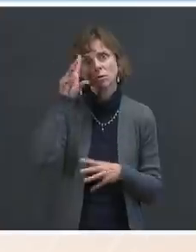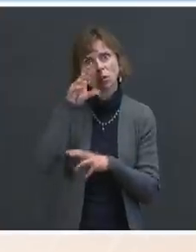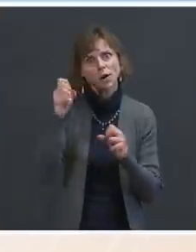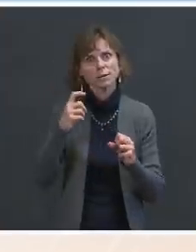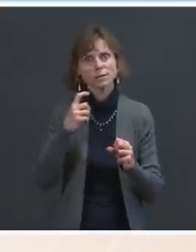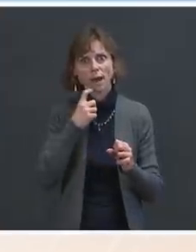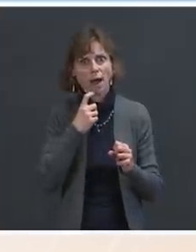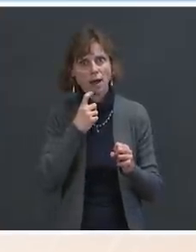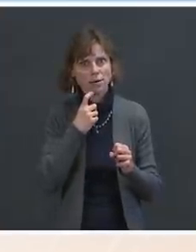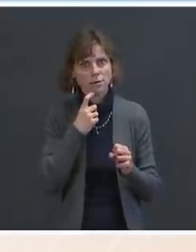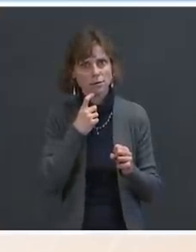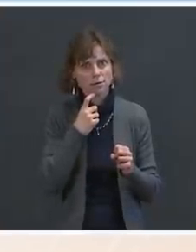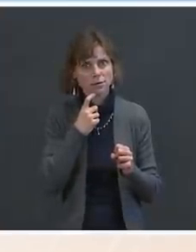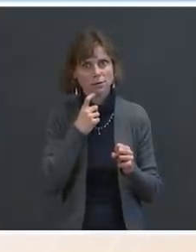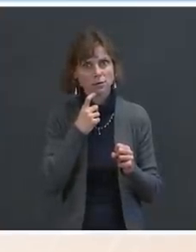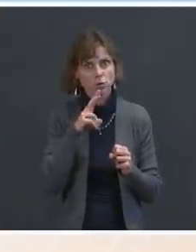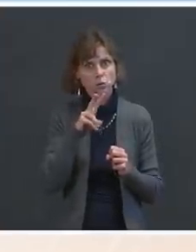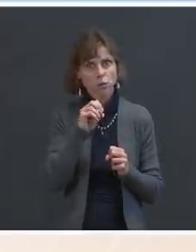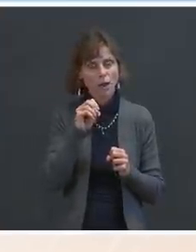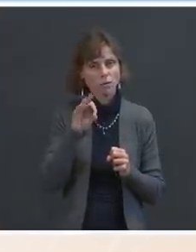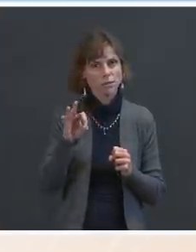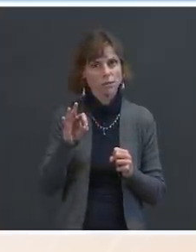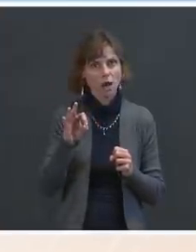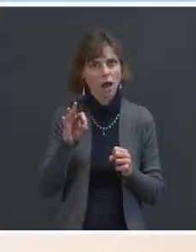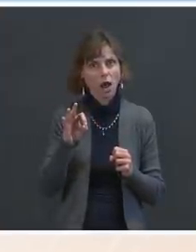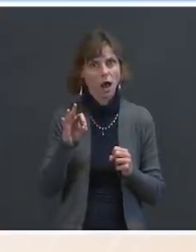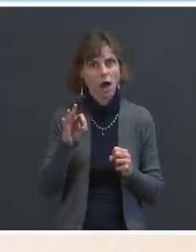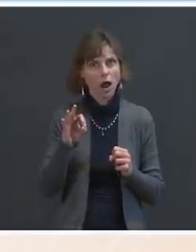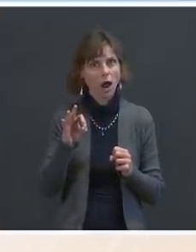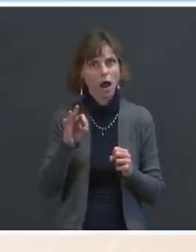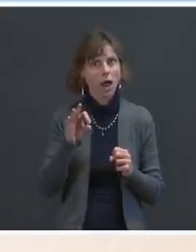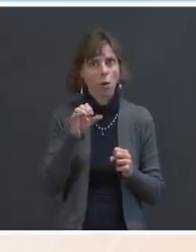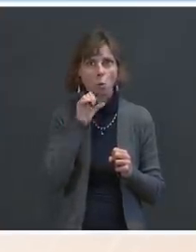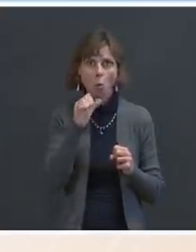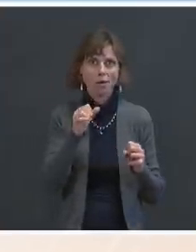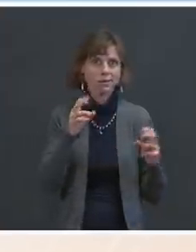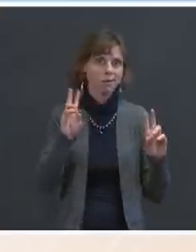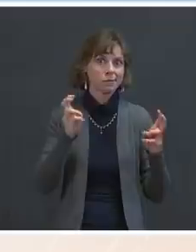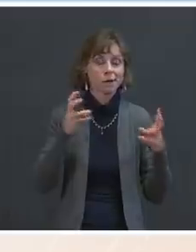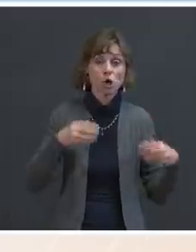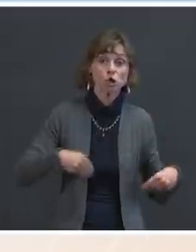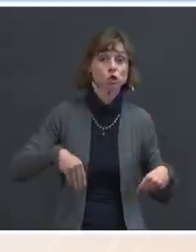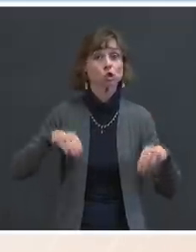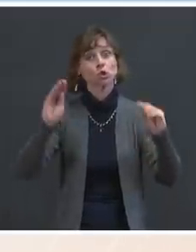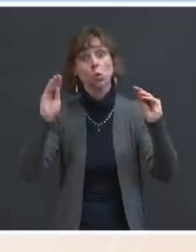that the 2009 recovery package was not sold well, as he put it. You yourself have acknowledged that other veterans